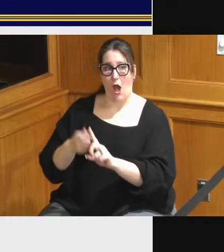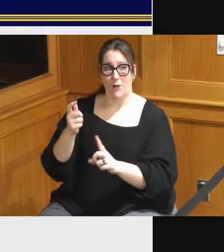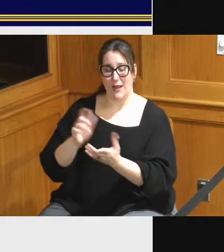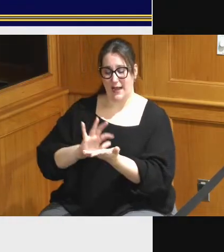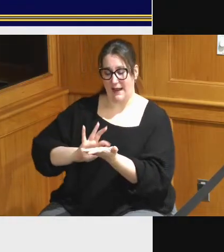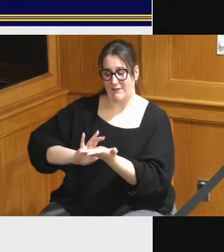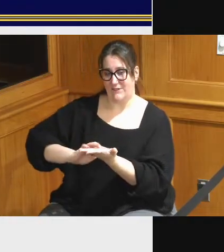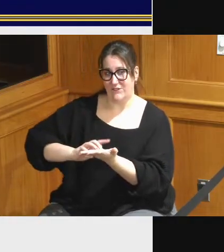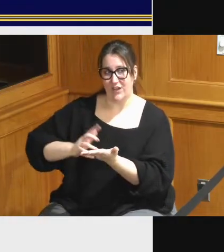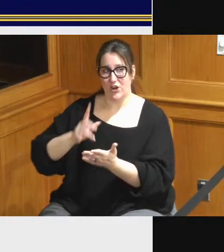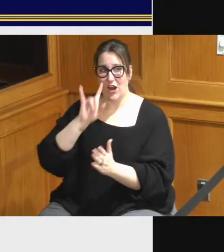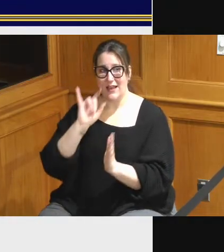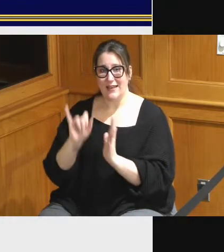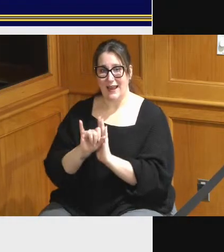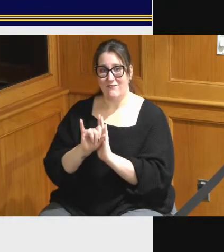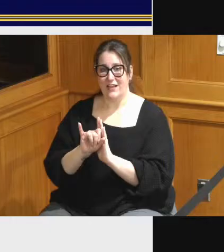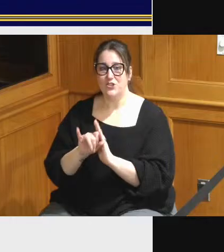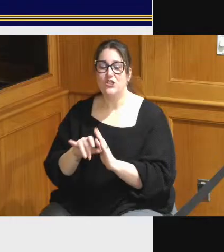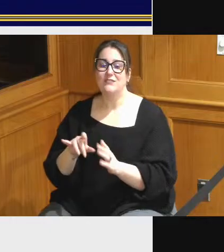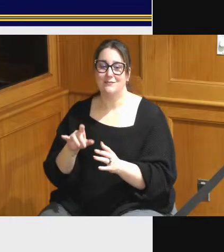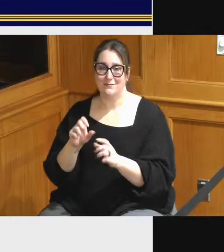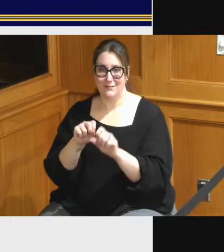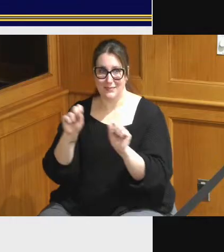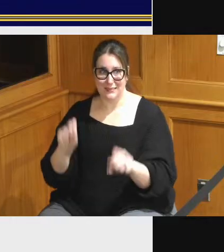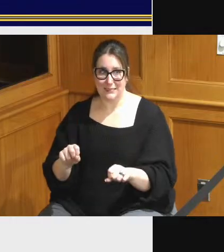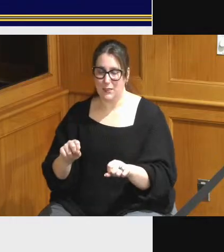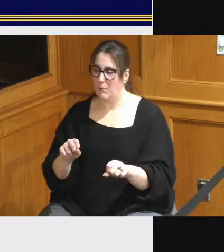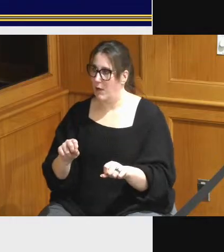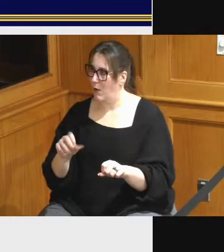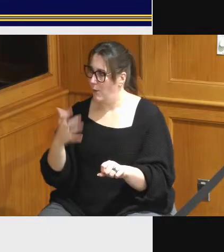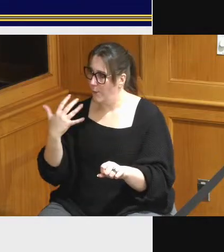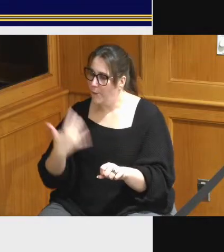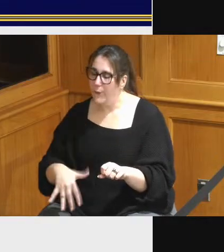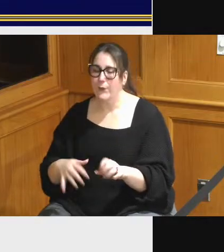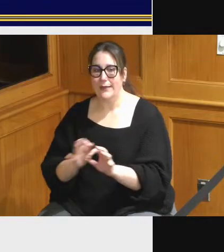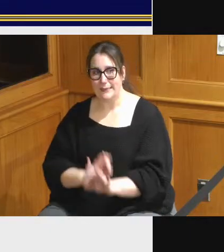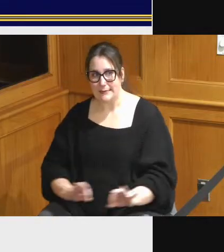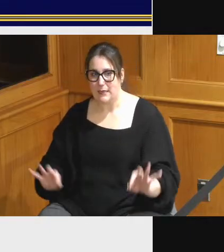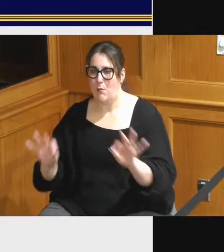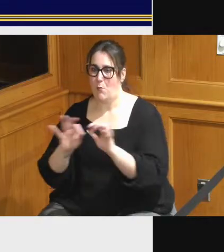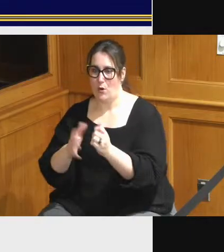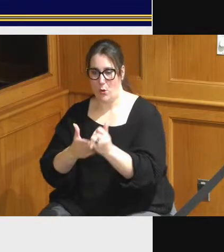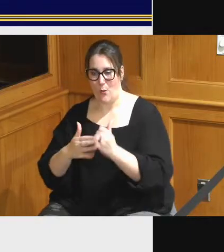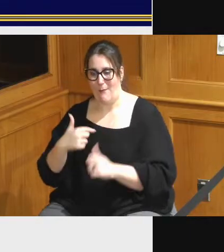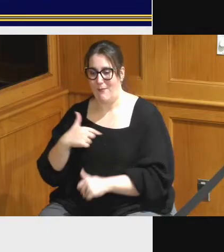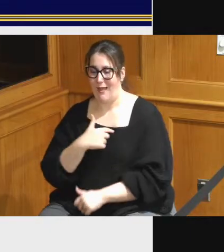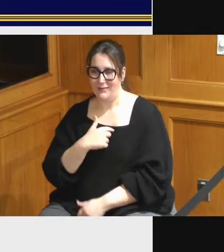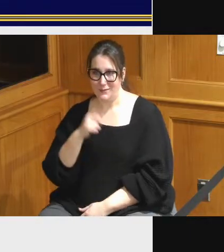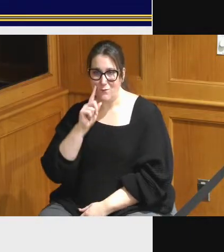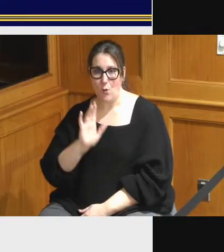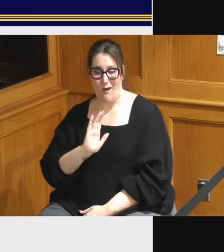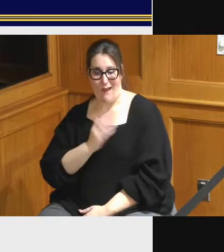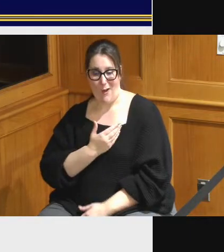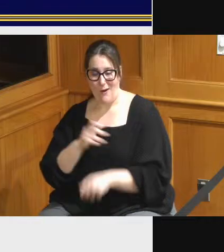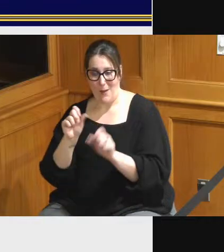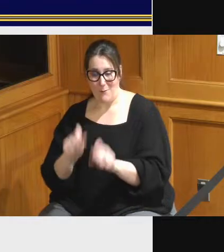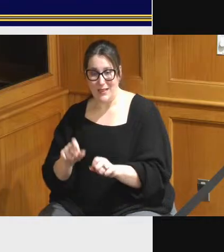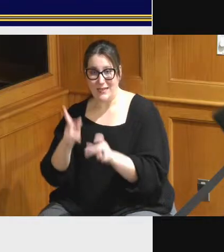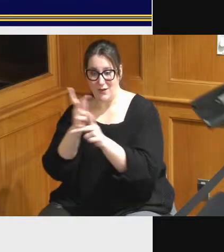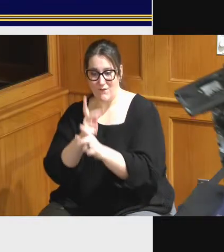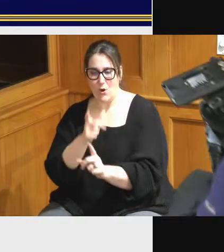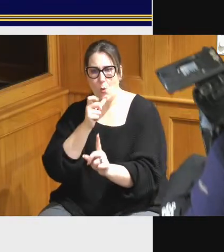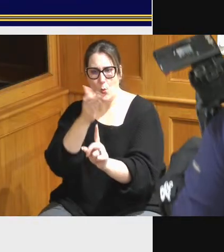system. This cannot be touted enough to help us in our ability to find out who people are because we